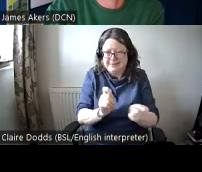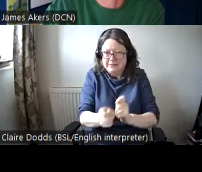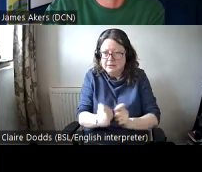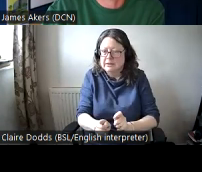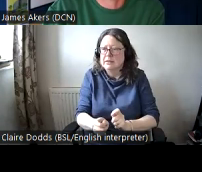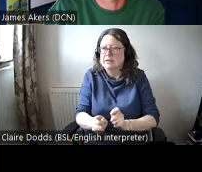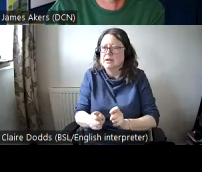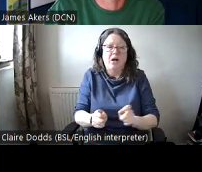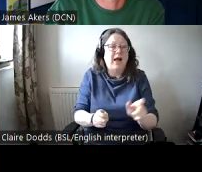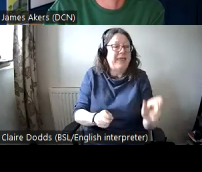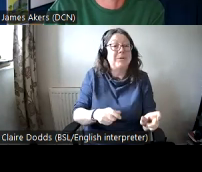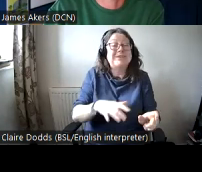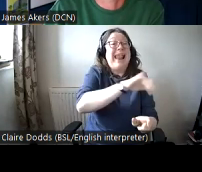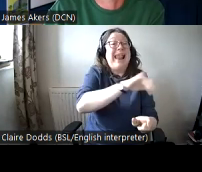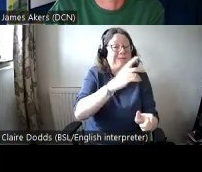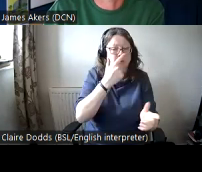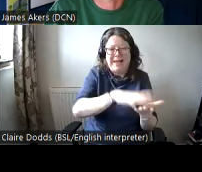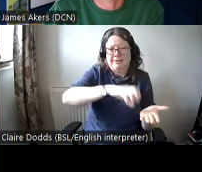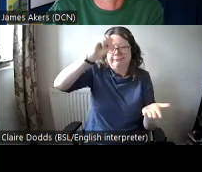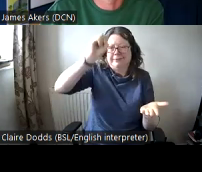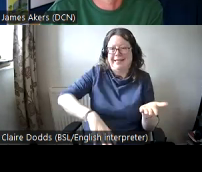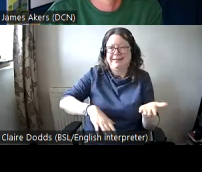and you're going to always be able to maintain control.